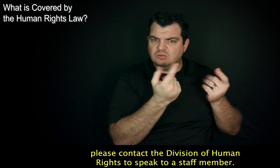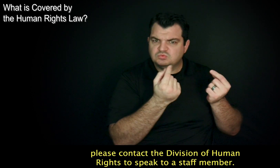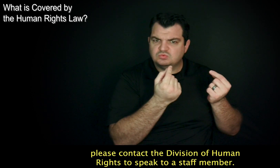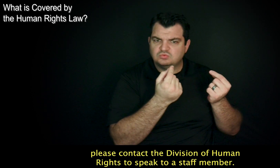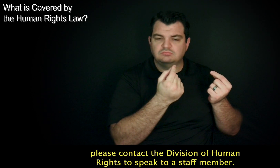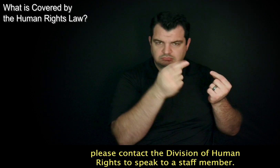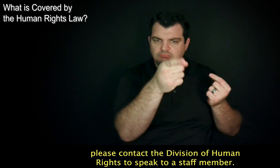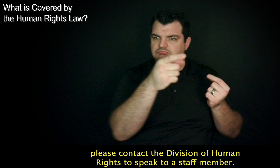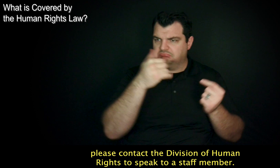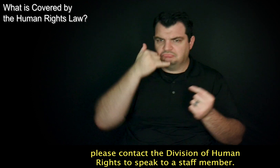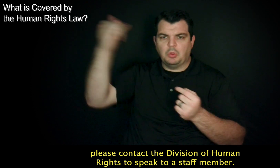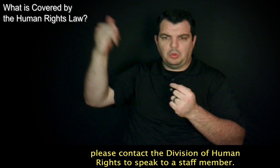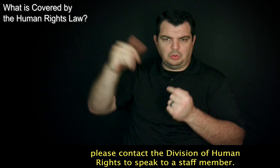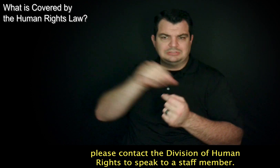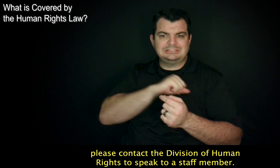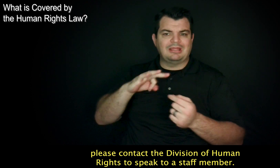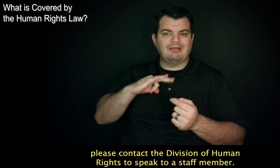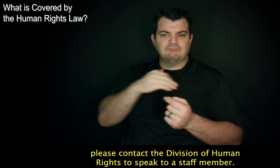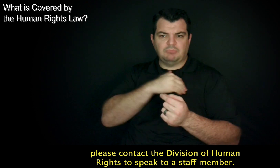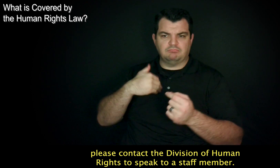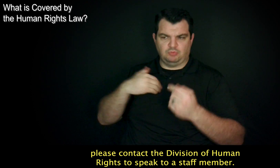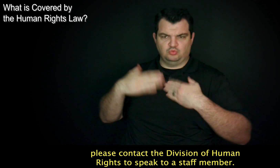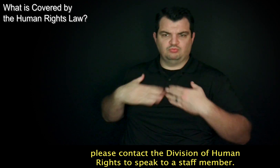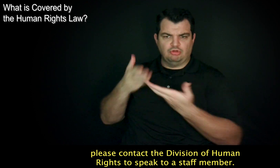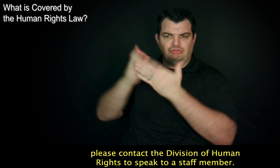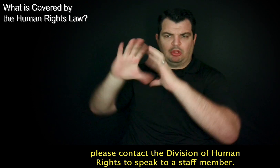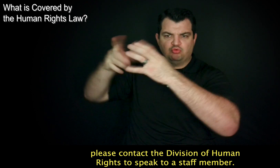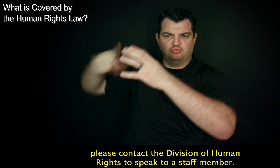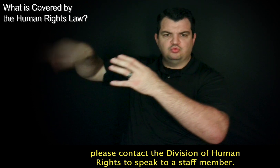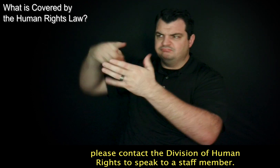please contact the Division of Human Rights to speak to a staff member.